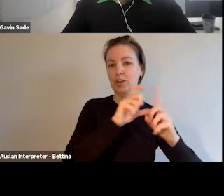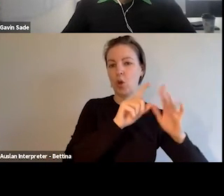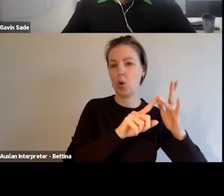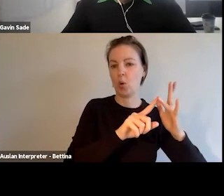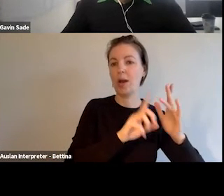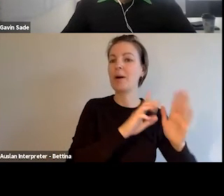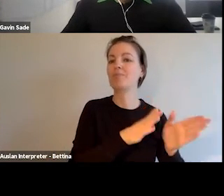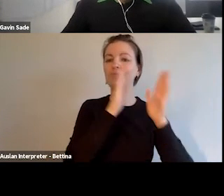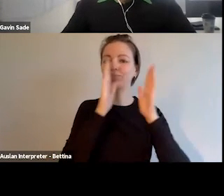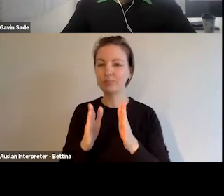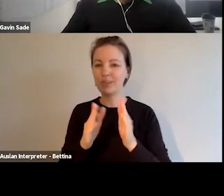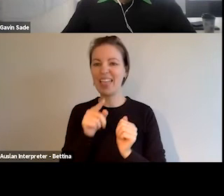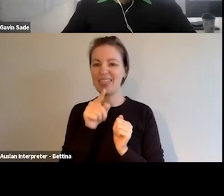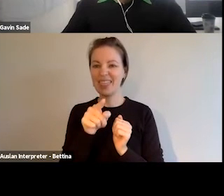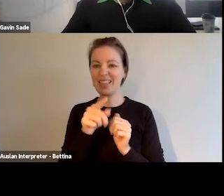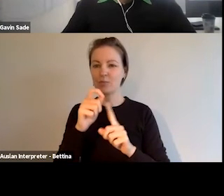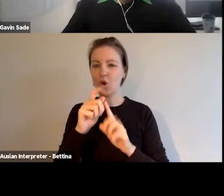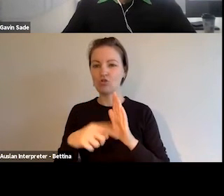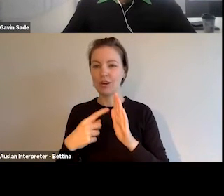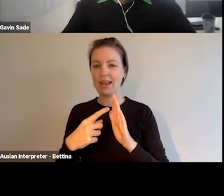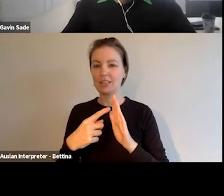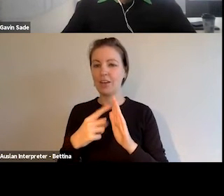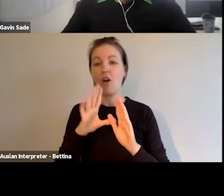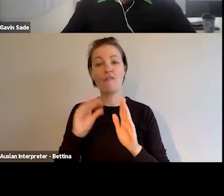was more the transdisciplinary from the ground up.